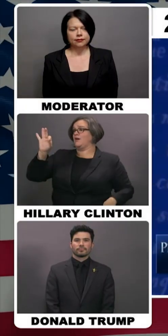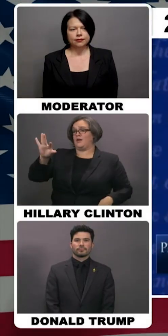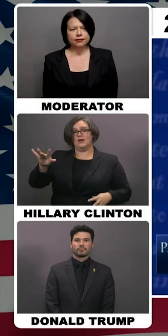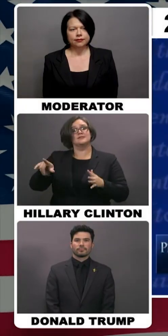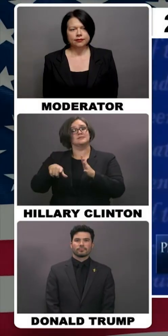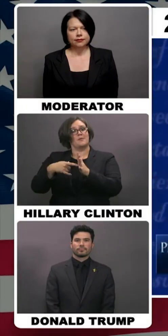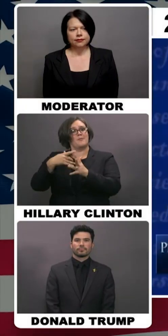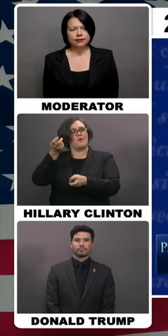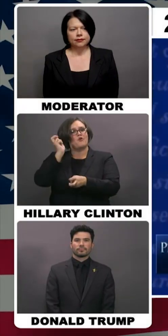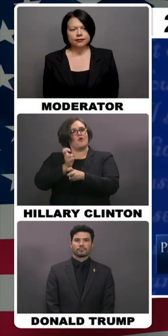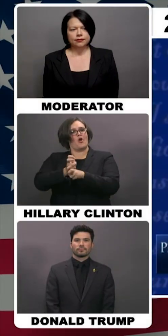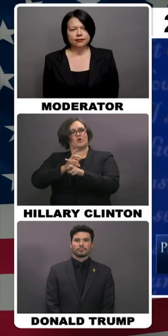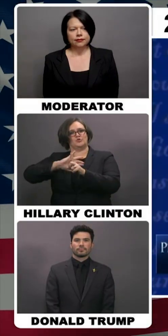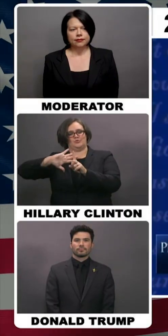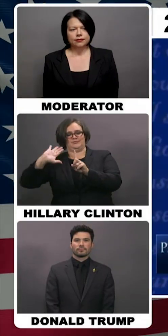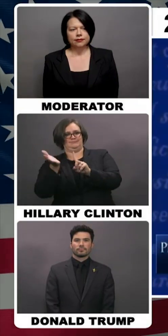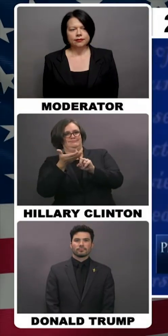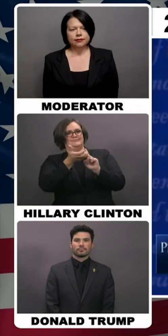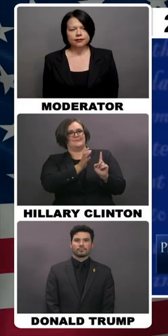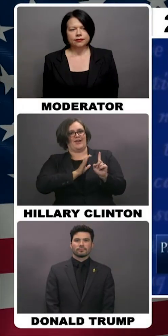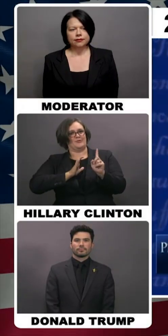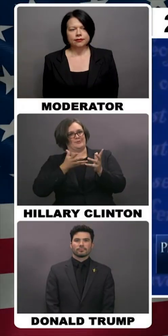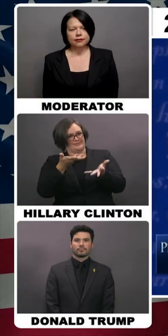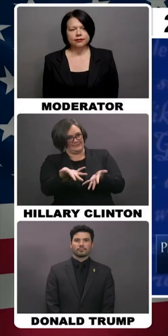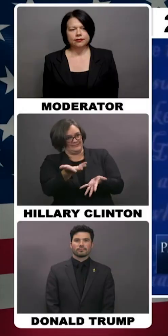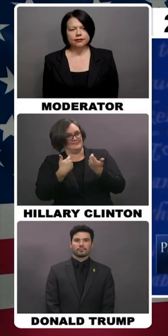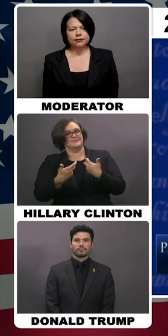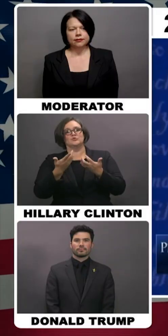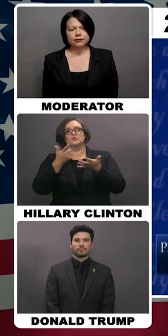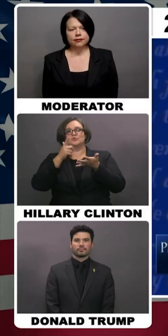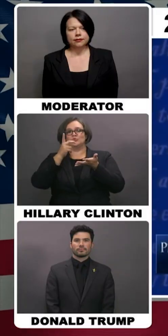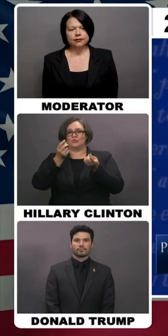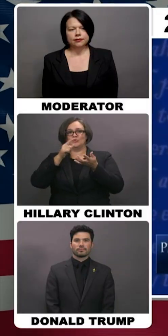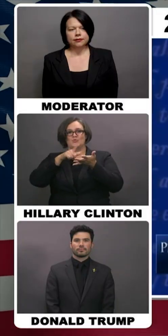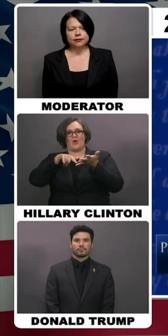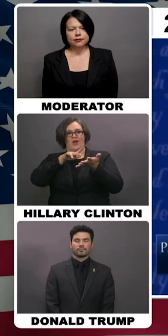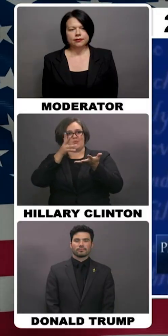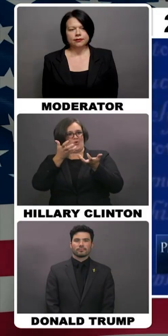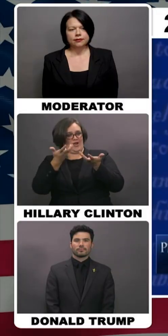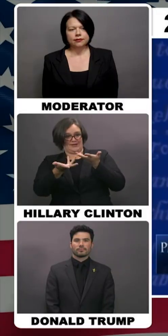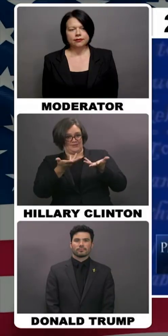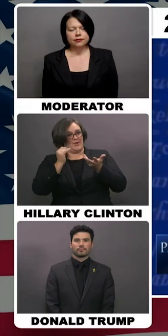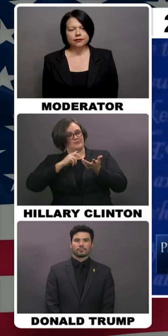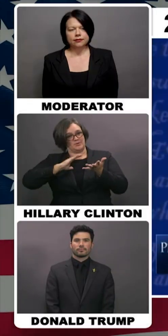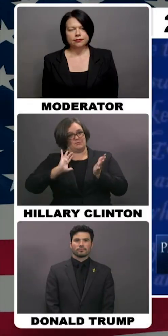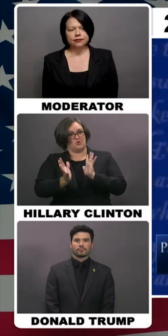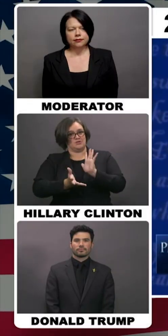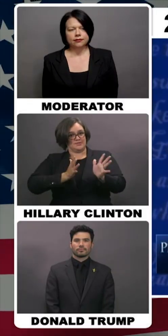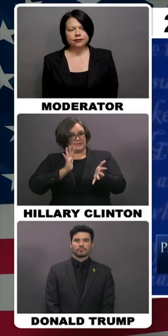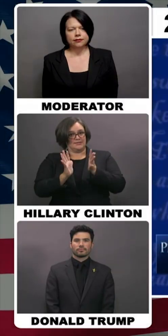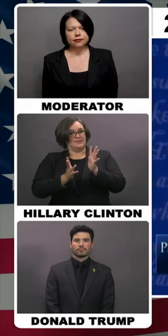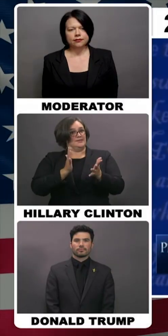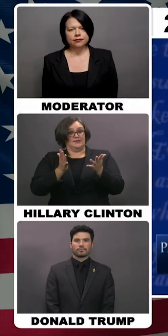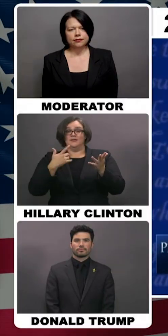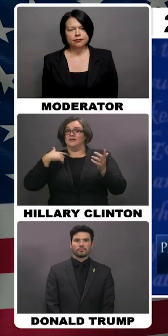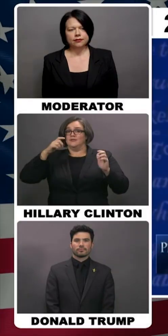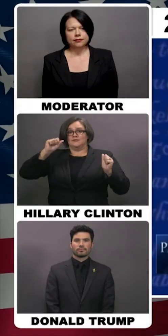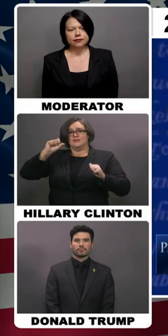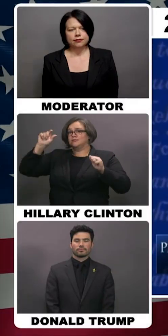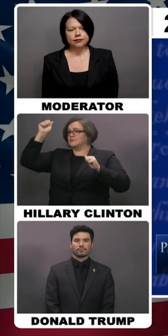to get the Congress to do what you wanna do and you have to keep working at it. And yes, president Lincoln was trying